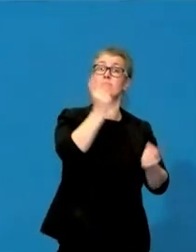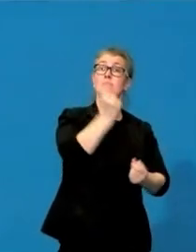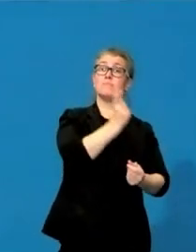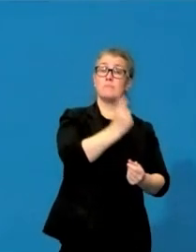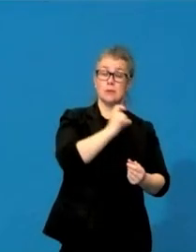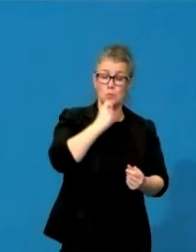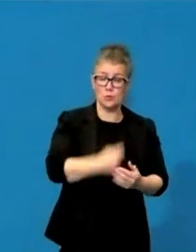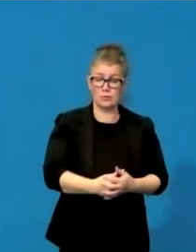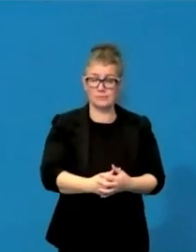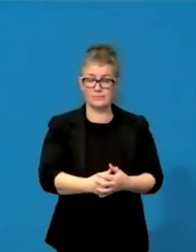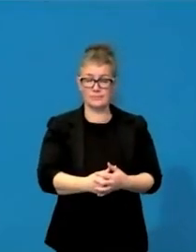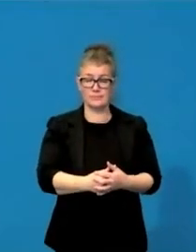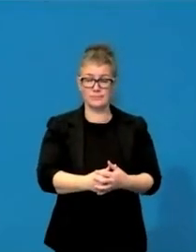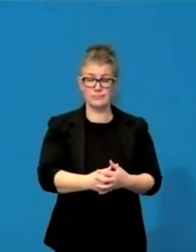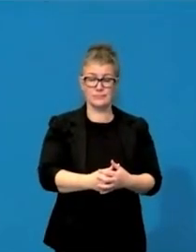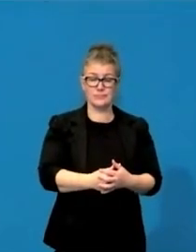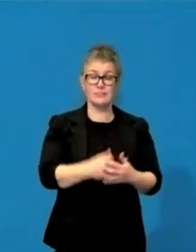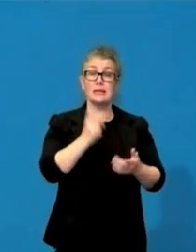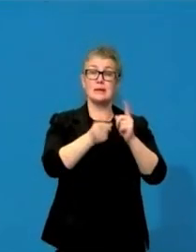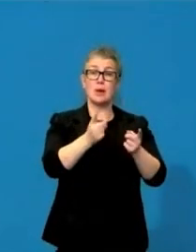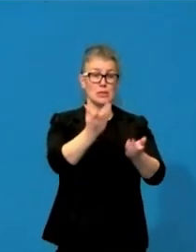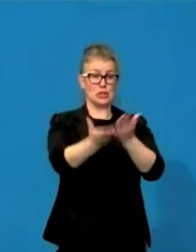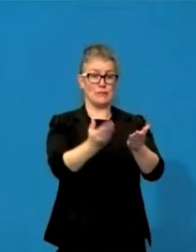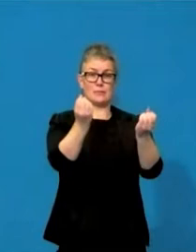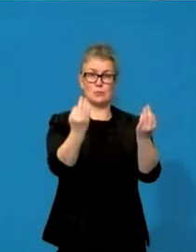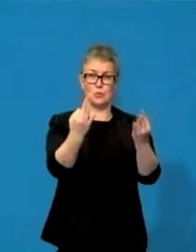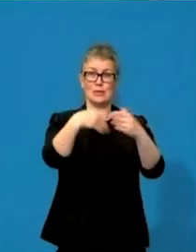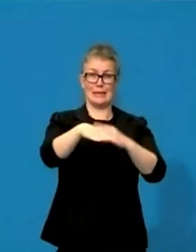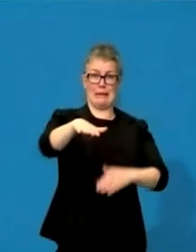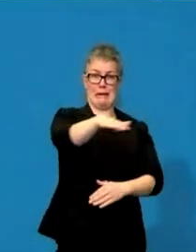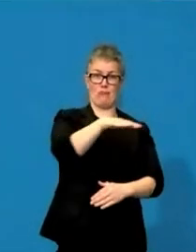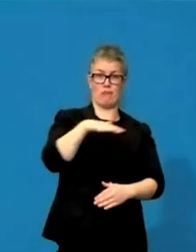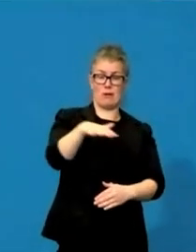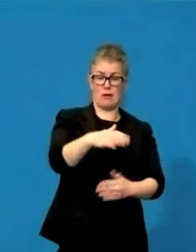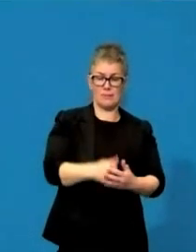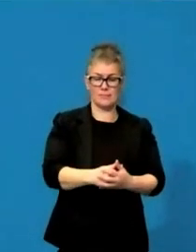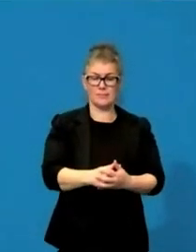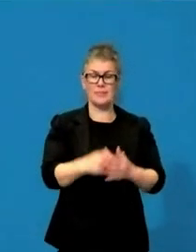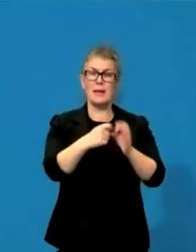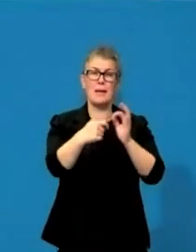Something that we don't have in the Kimberley, you know. But it's not like what you have now, where family is around you all the time,